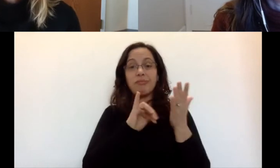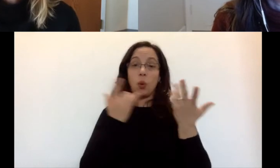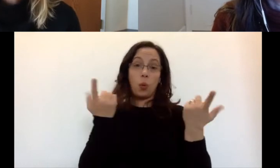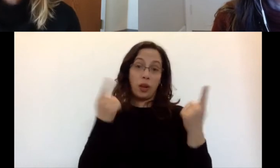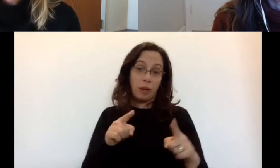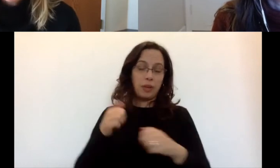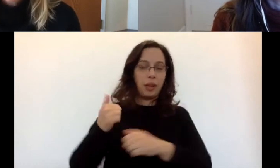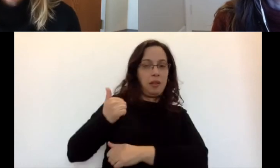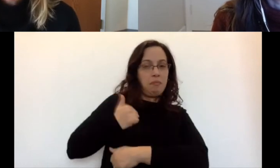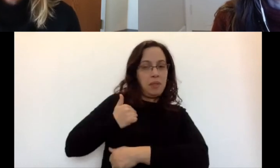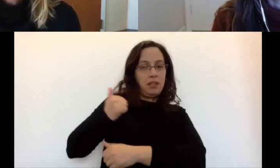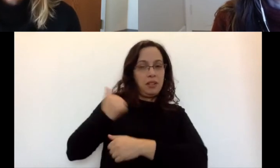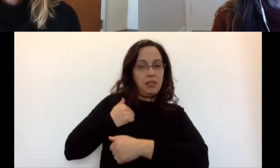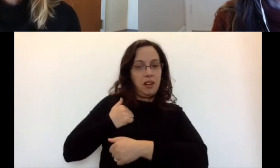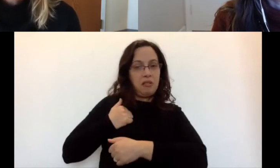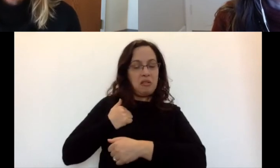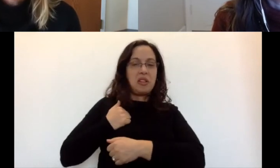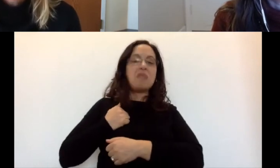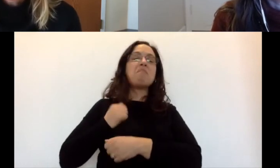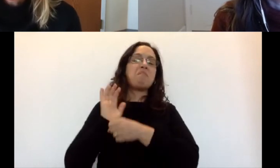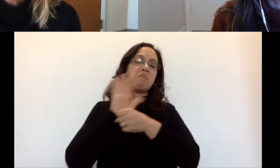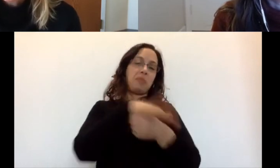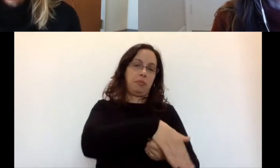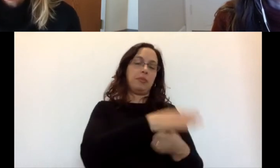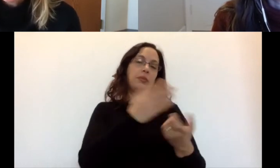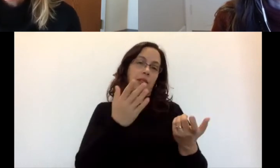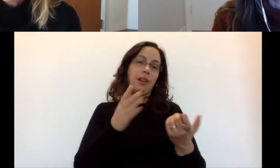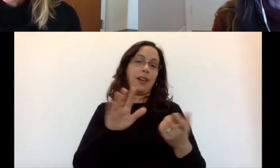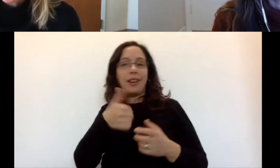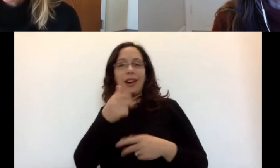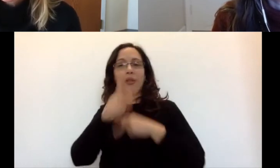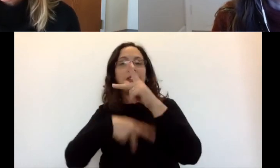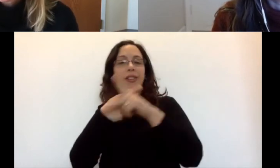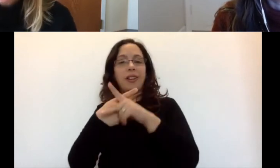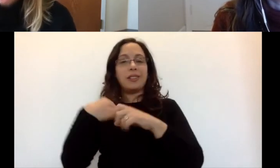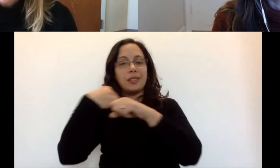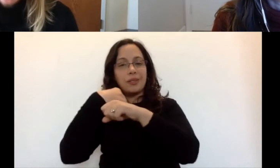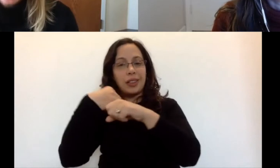and by other forms of violence that were often supported from the outside so I do think that it's